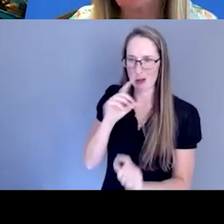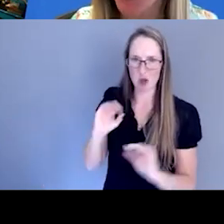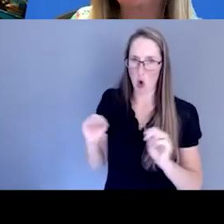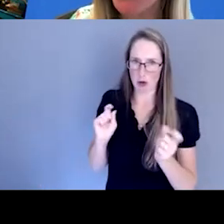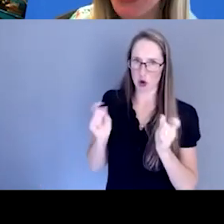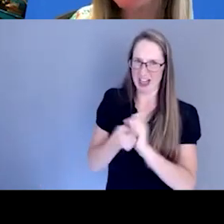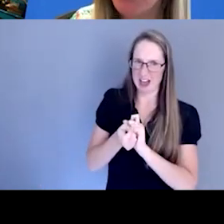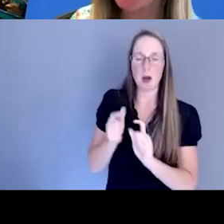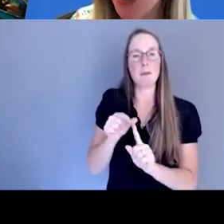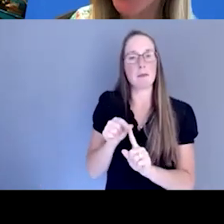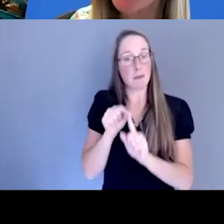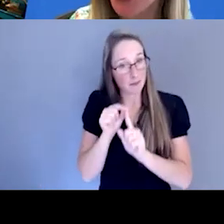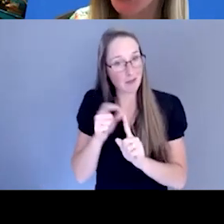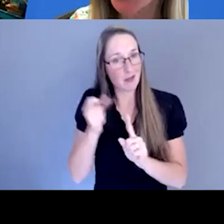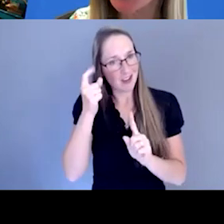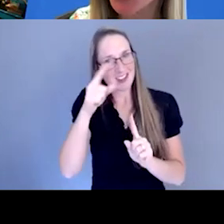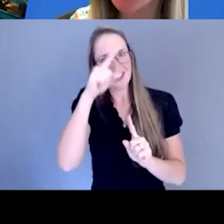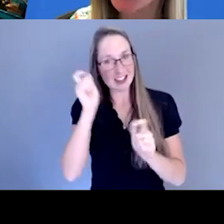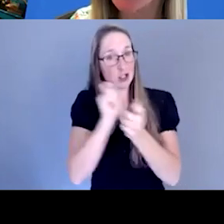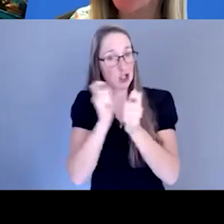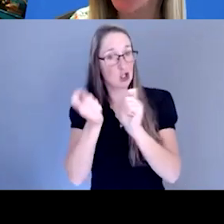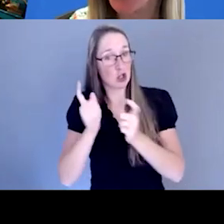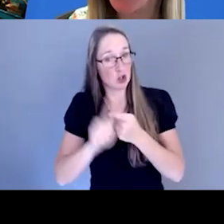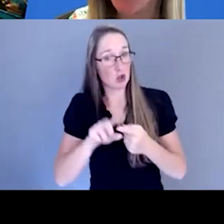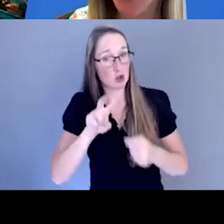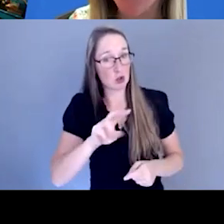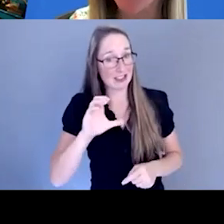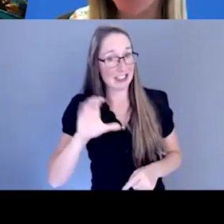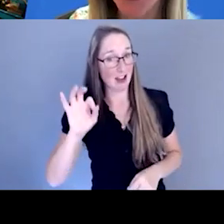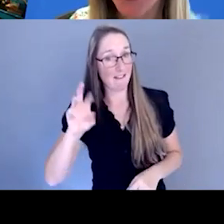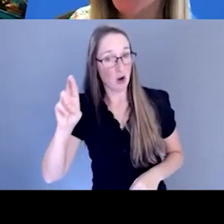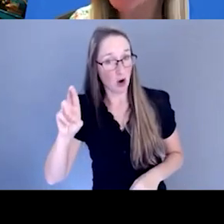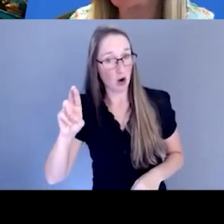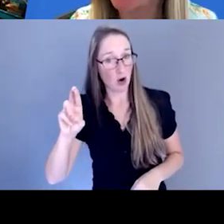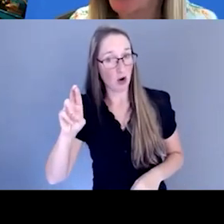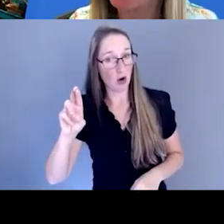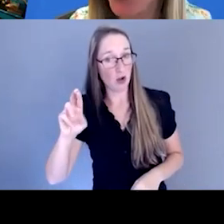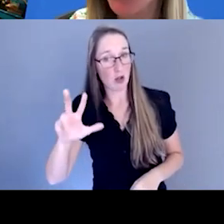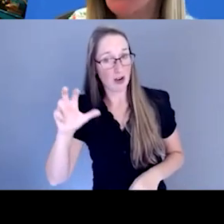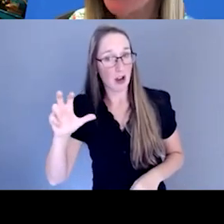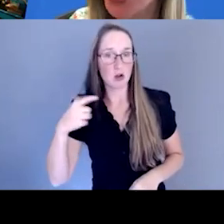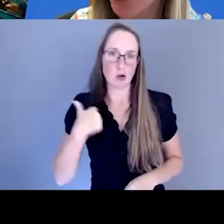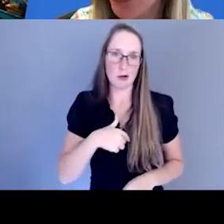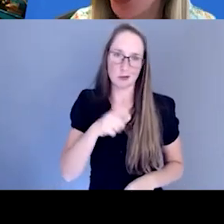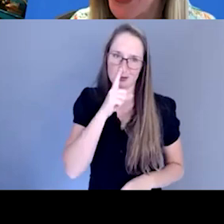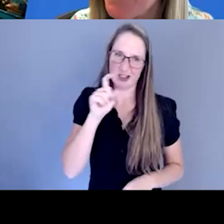but we did because of the changes to 2 CFR 300, we really had to go through and